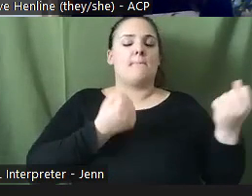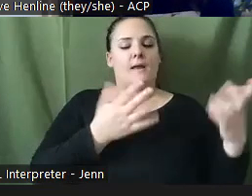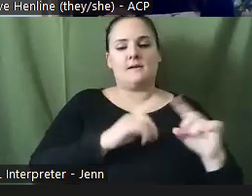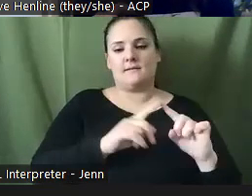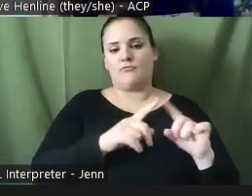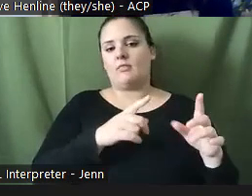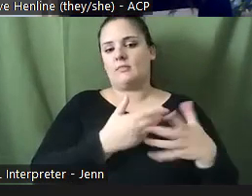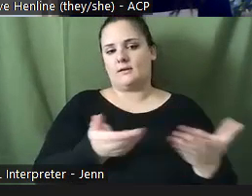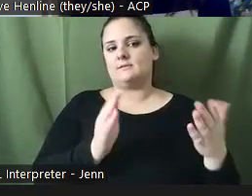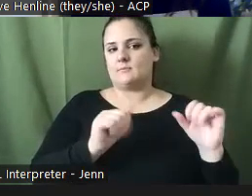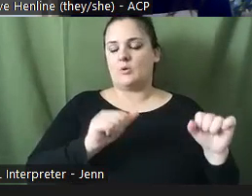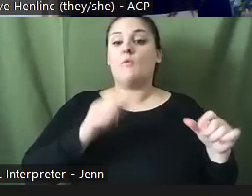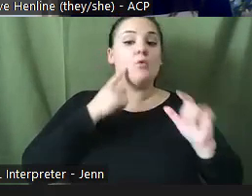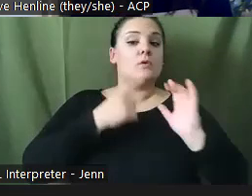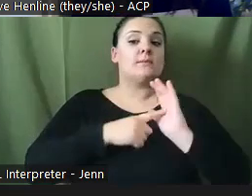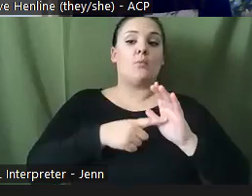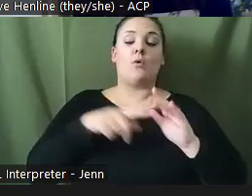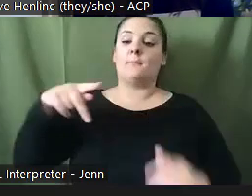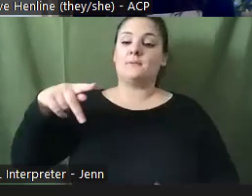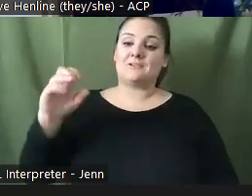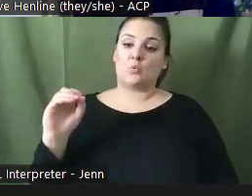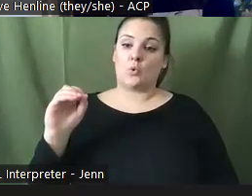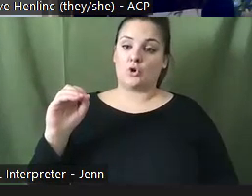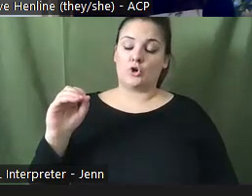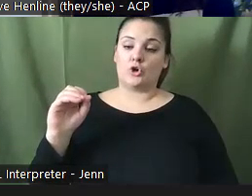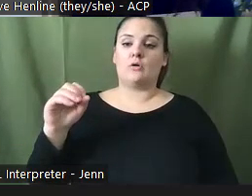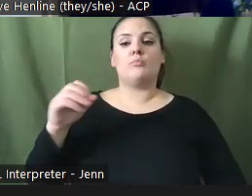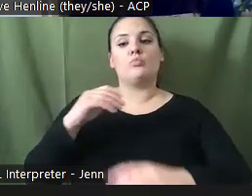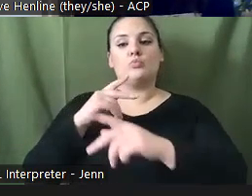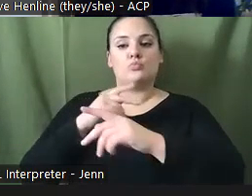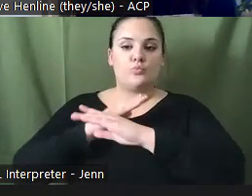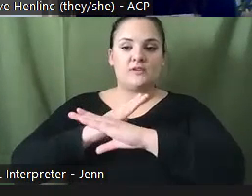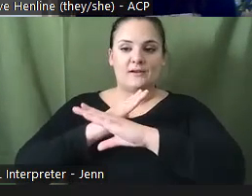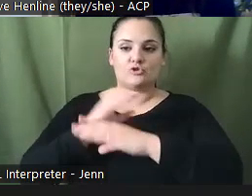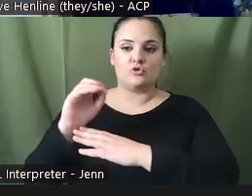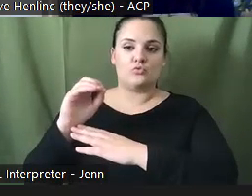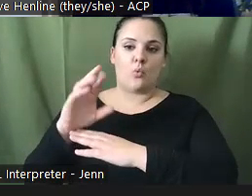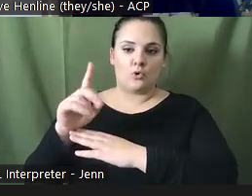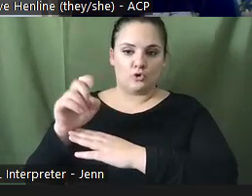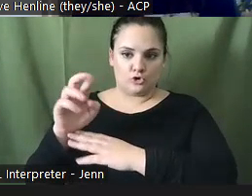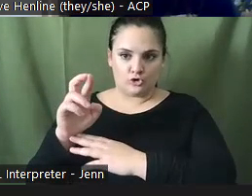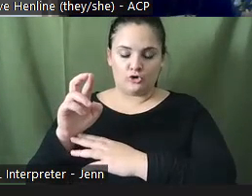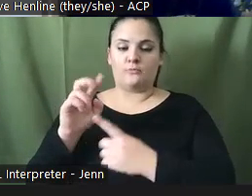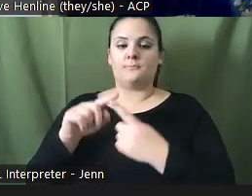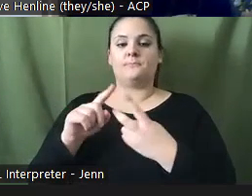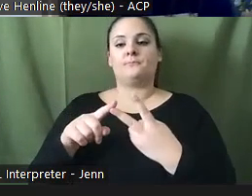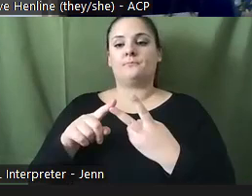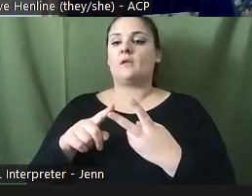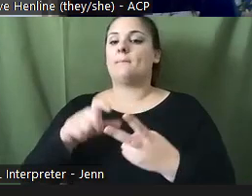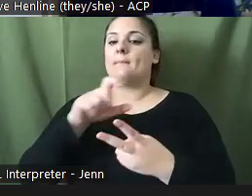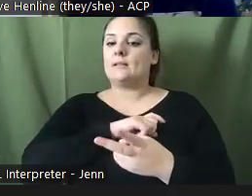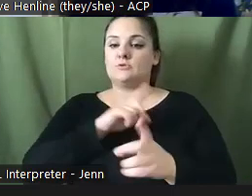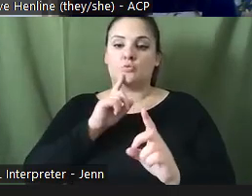It can be a protection order or a police report, for sure, but it can also be a medical record. It can be